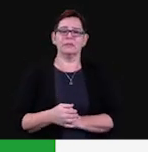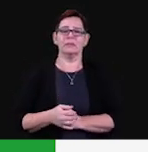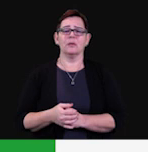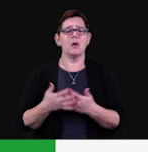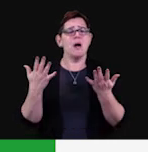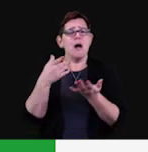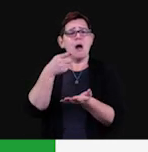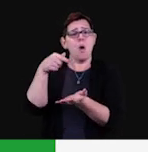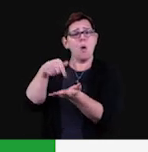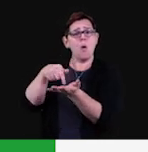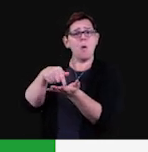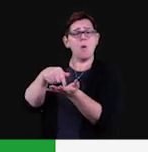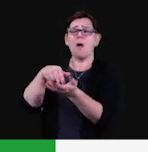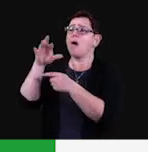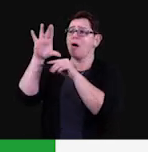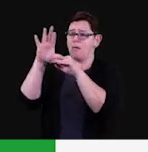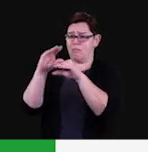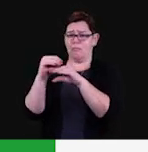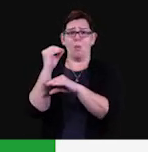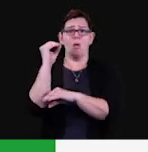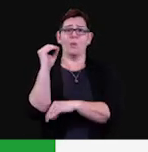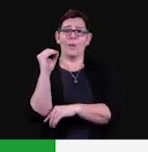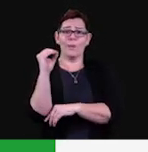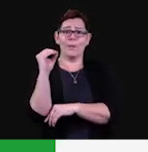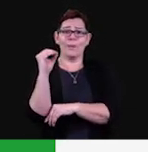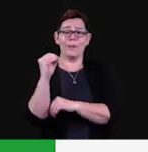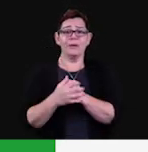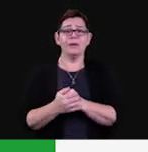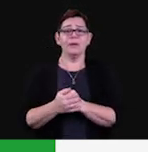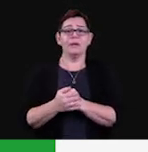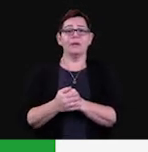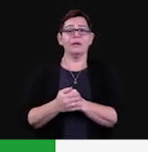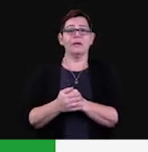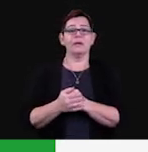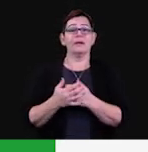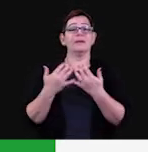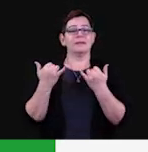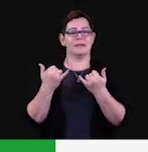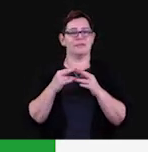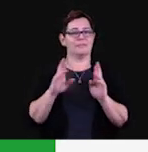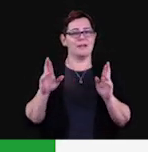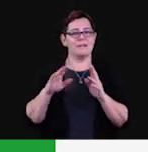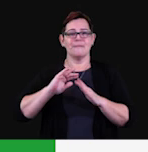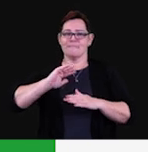Now, we’re ready to jump in and learn more about the benefits and credits you may be entitled to.